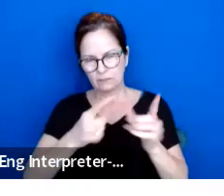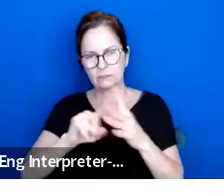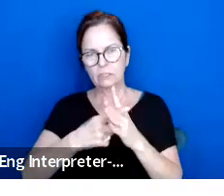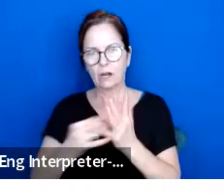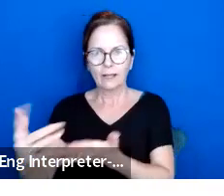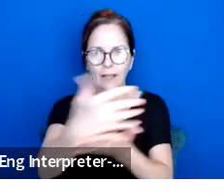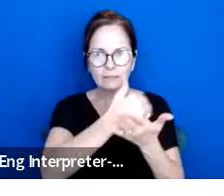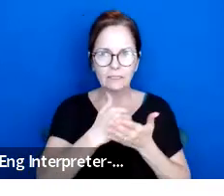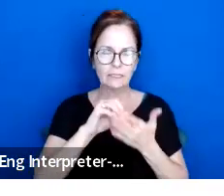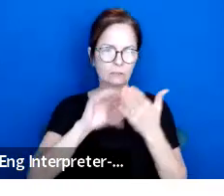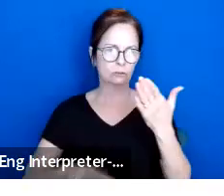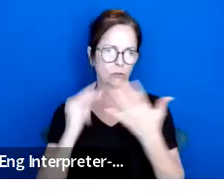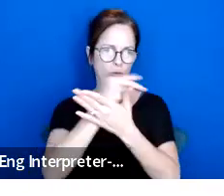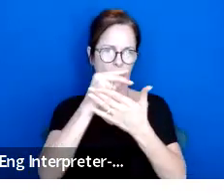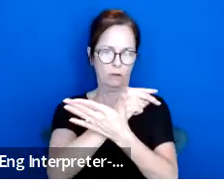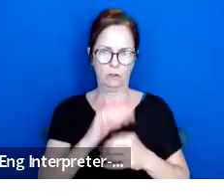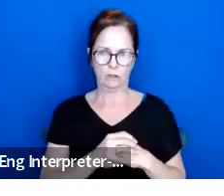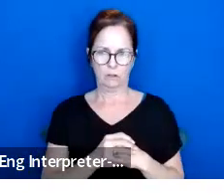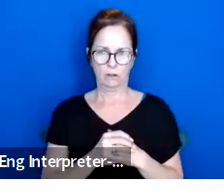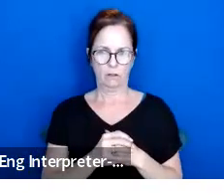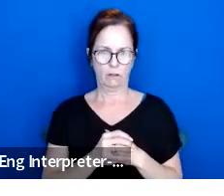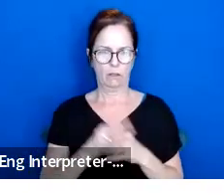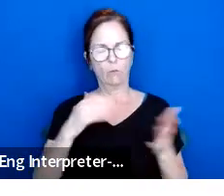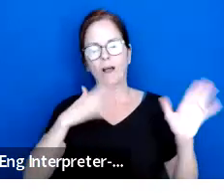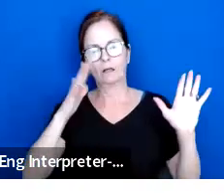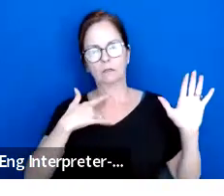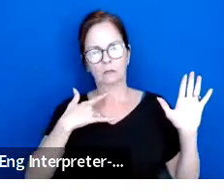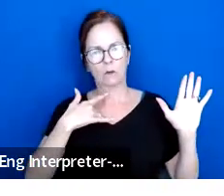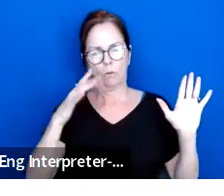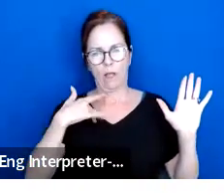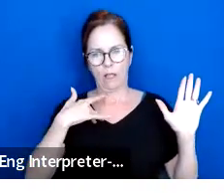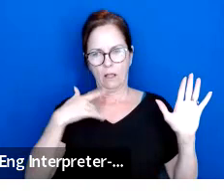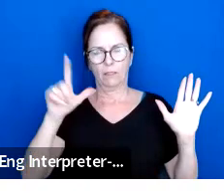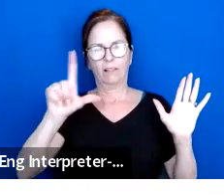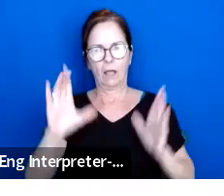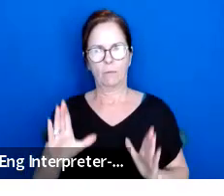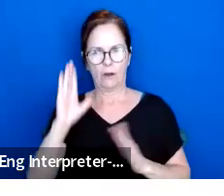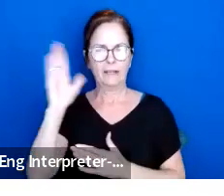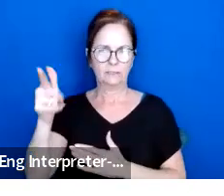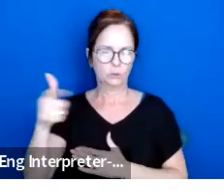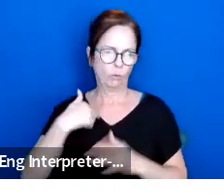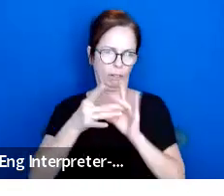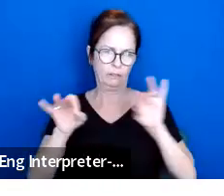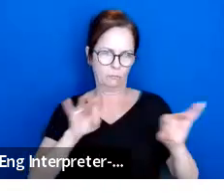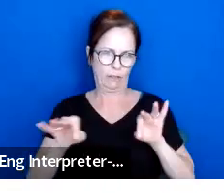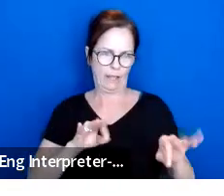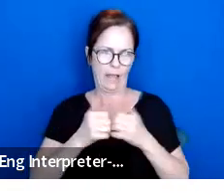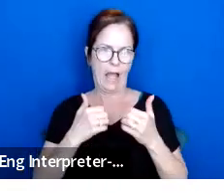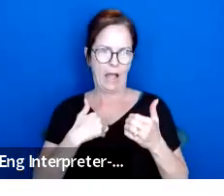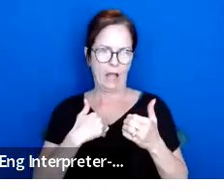So, that runs concurrently and then, well, I'm gonna let my librarians answer the, at how library student reviews are done if they're done. We, we do not do.